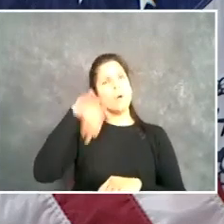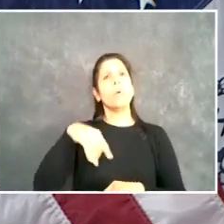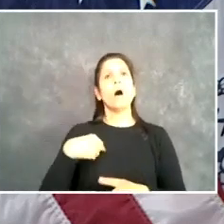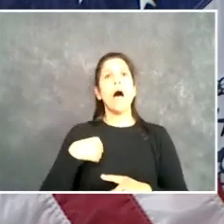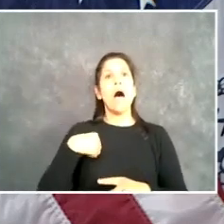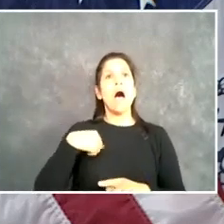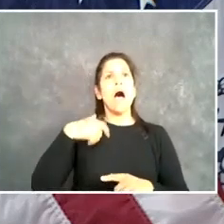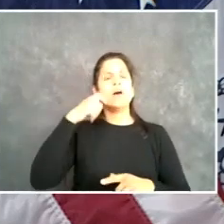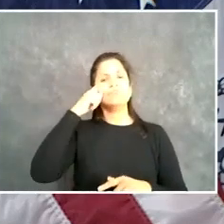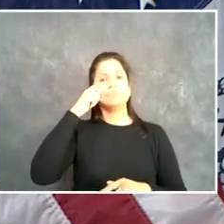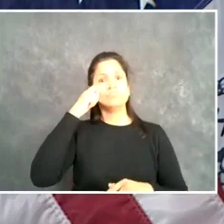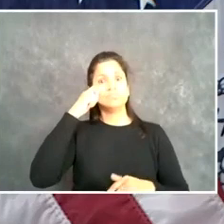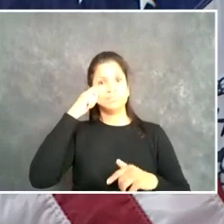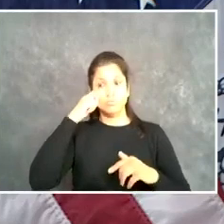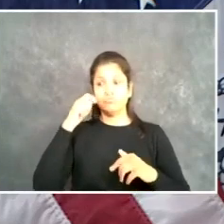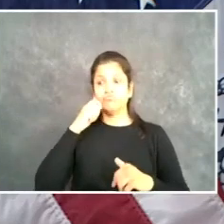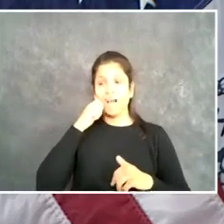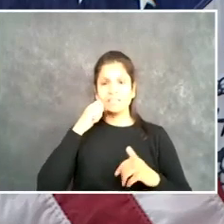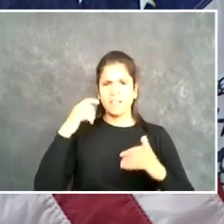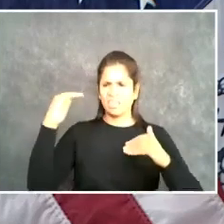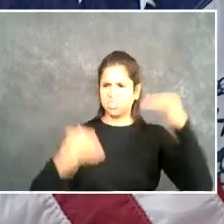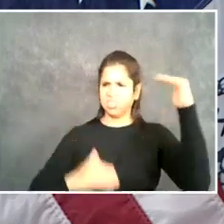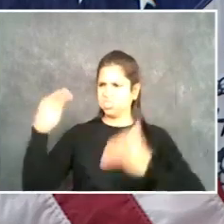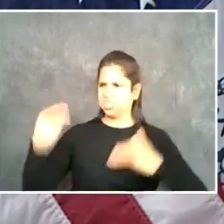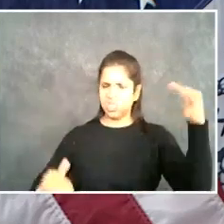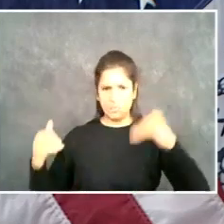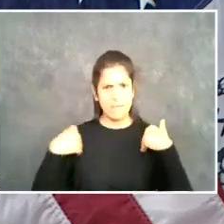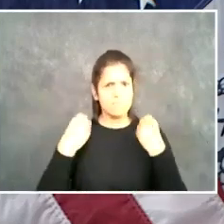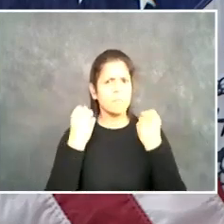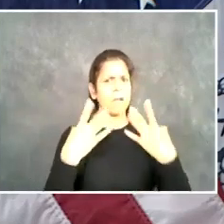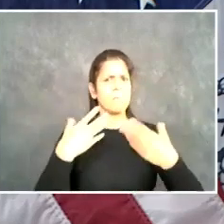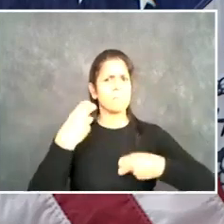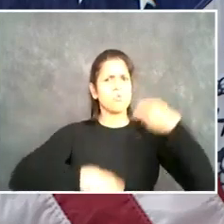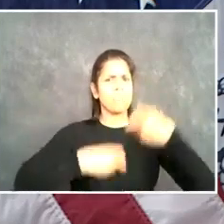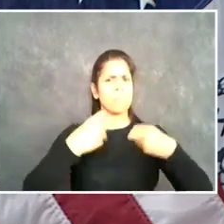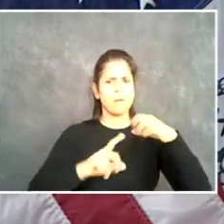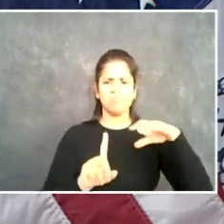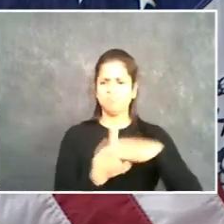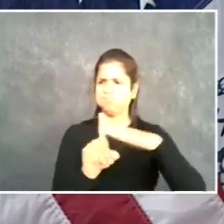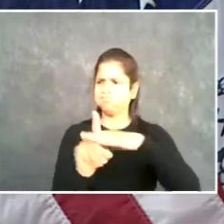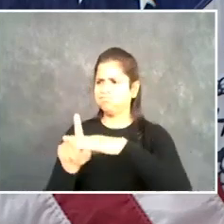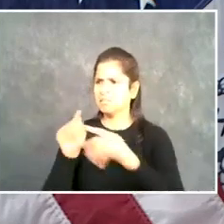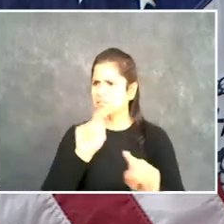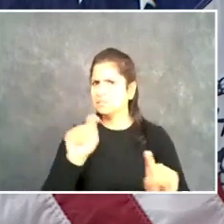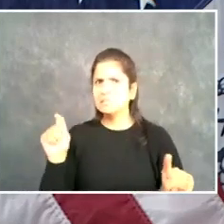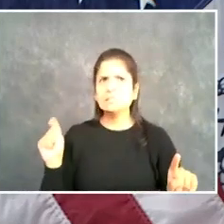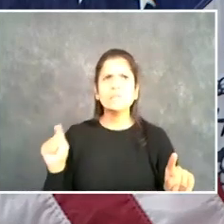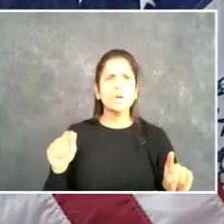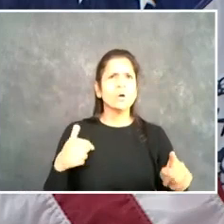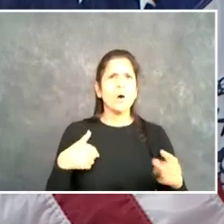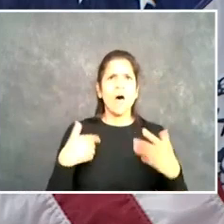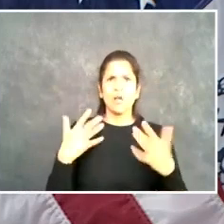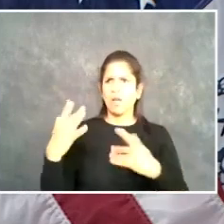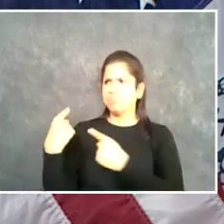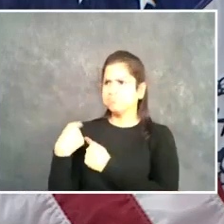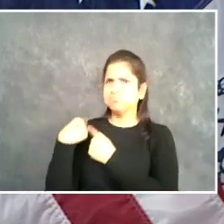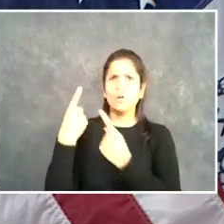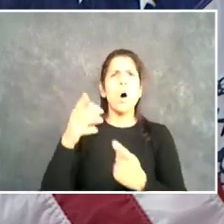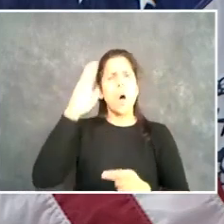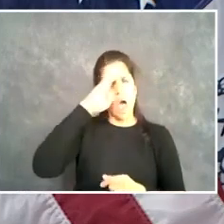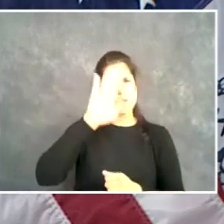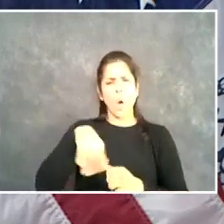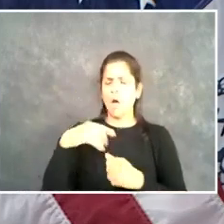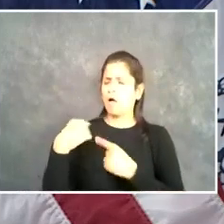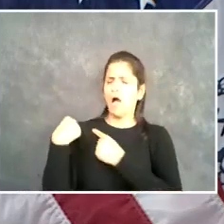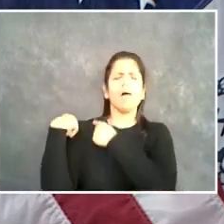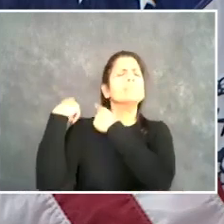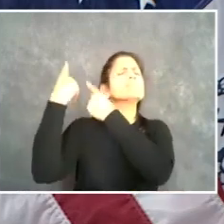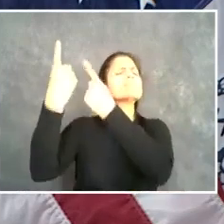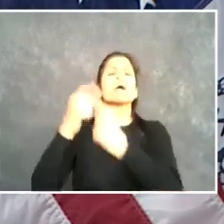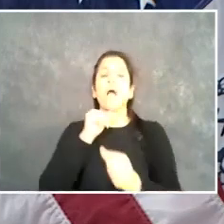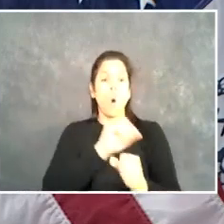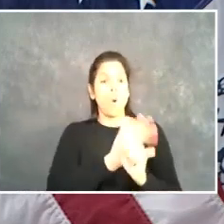IT'S BEEN MADE SHARPER AND IN